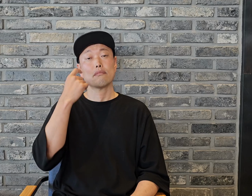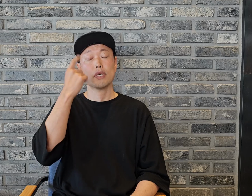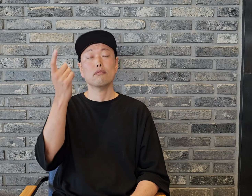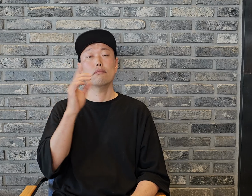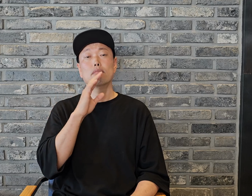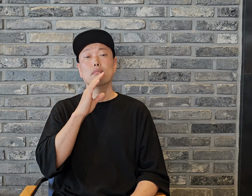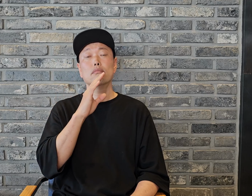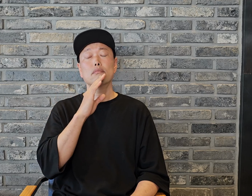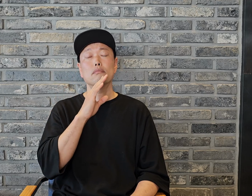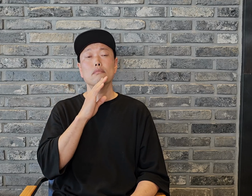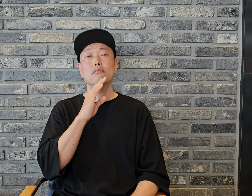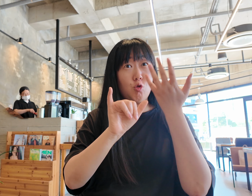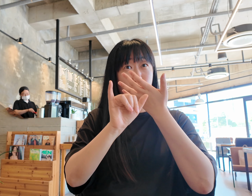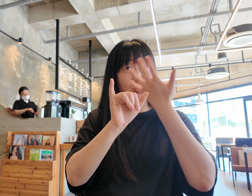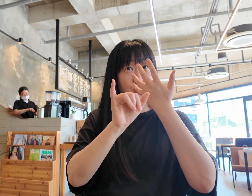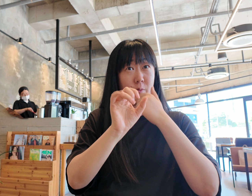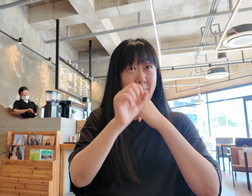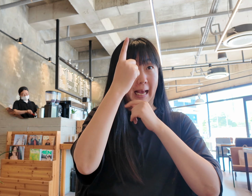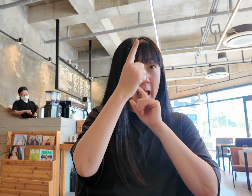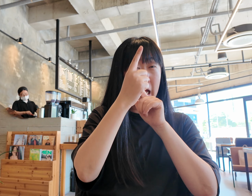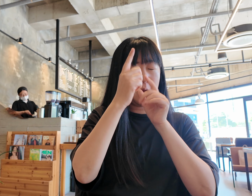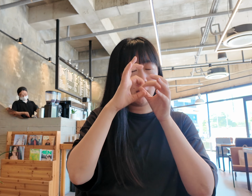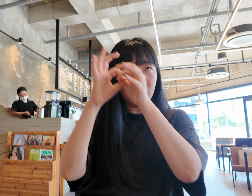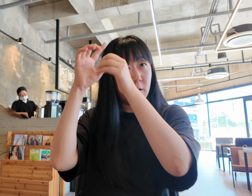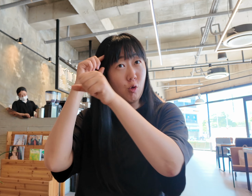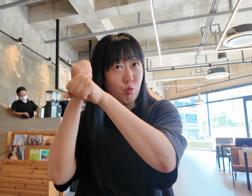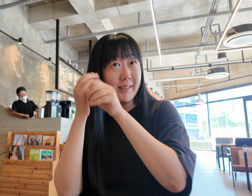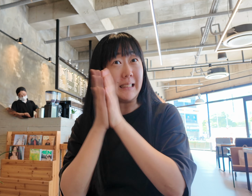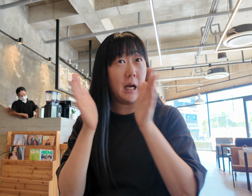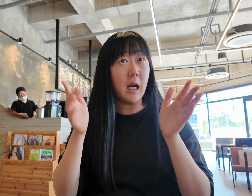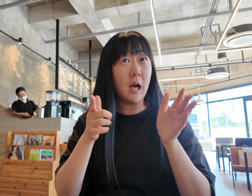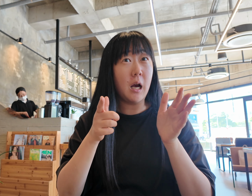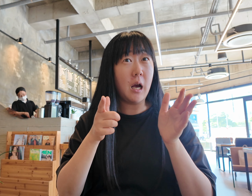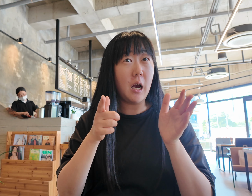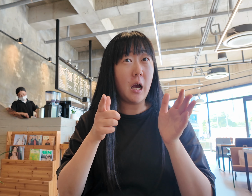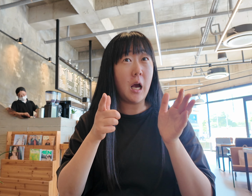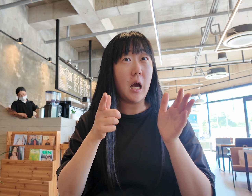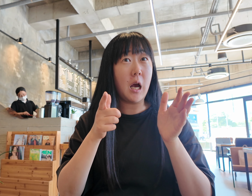That’s right. Did you start your research while doing YouTube?